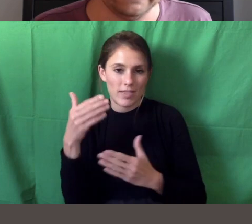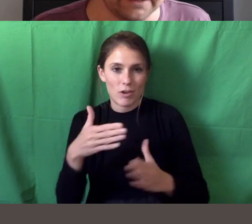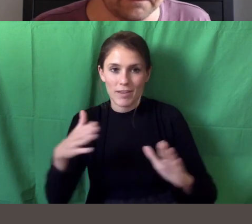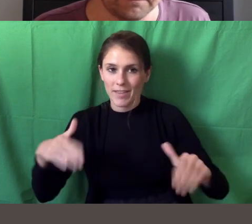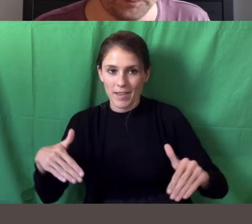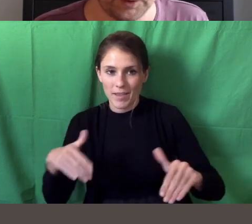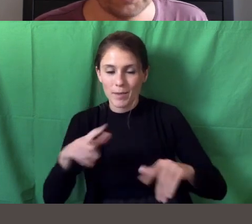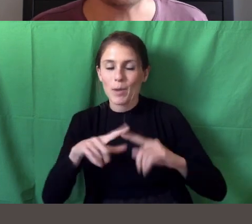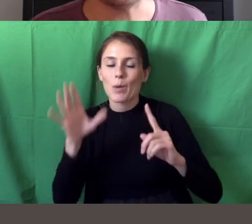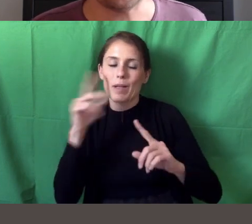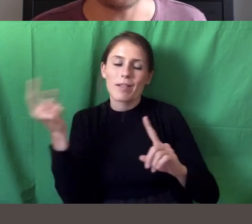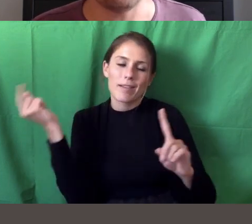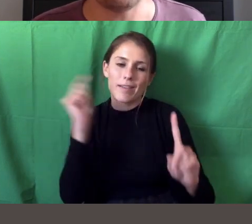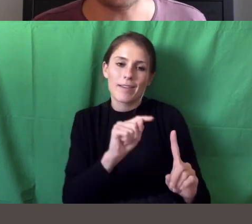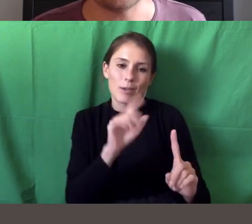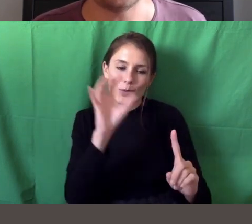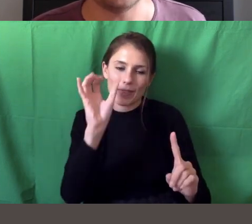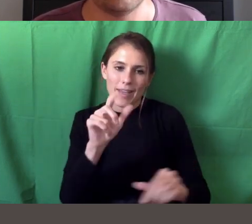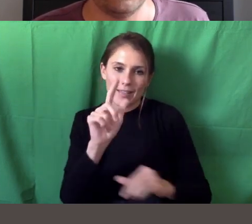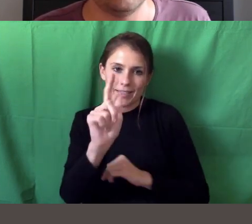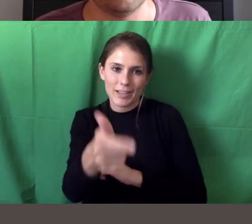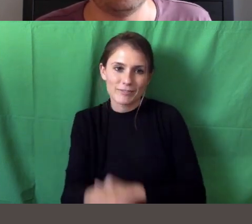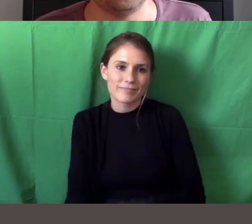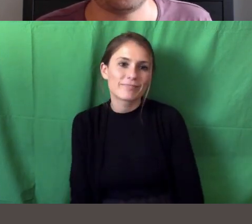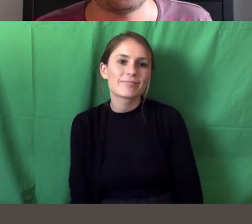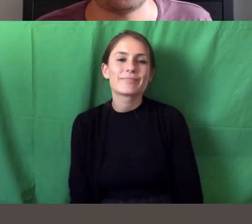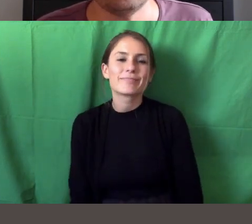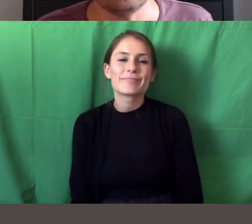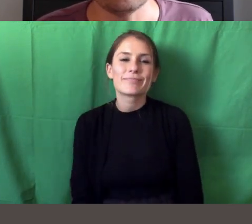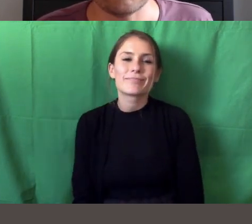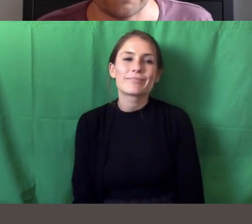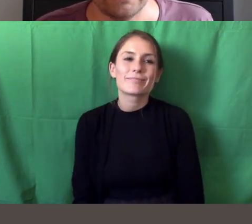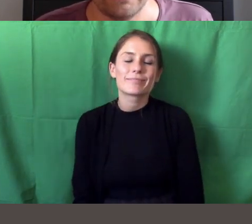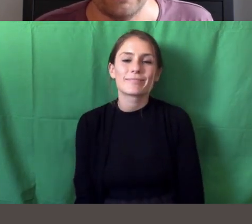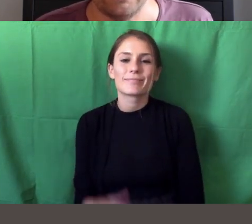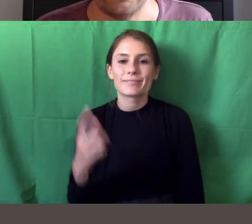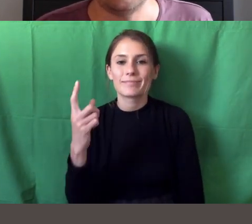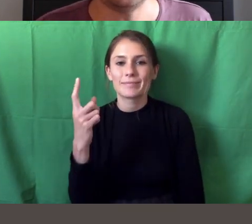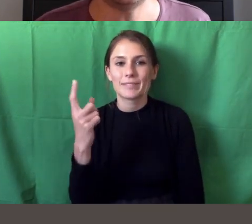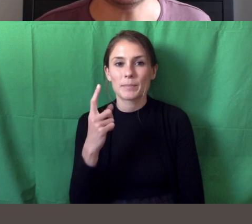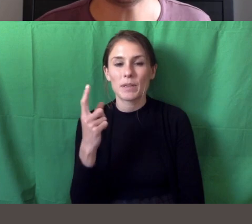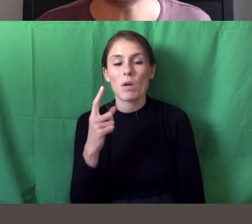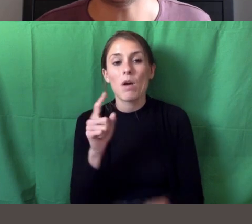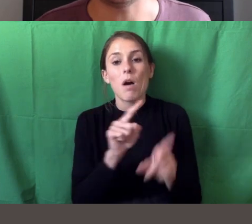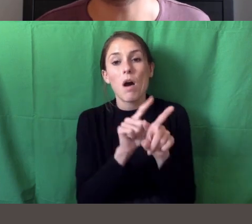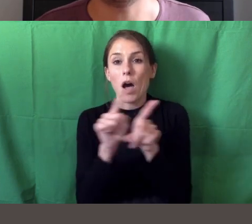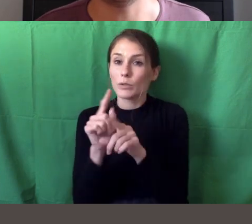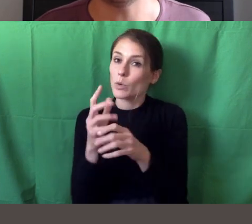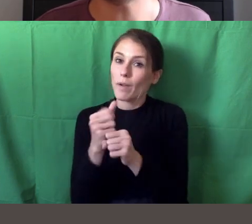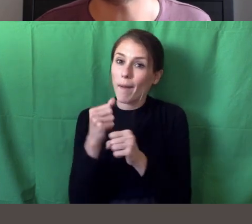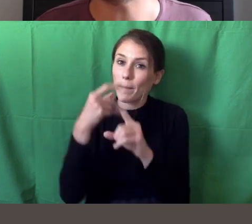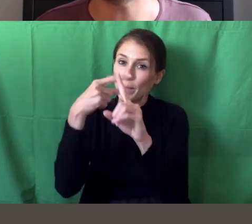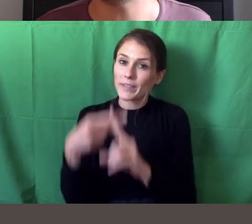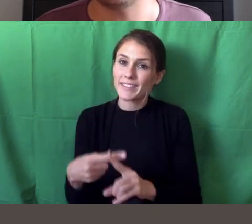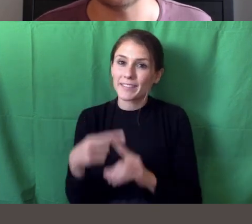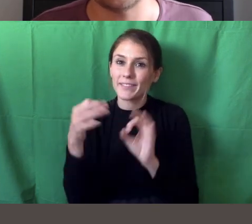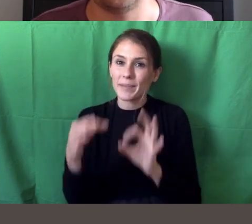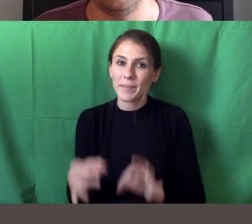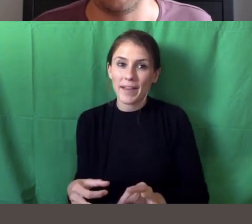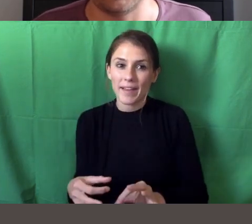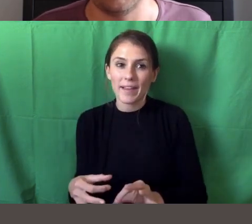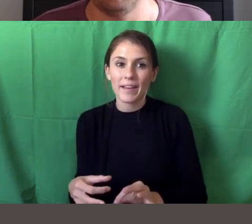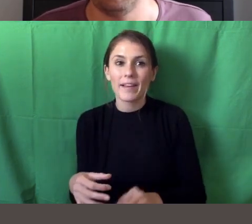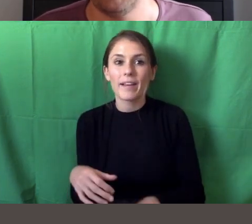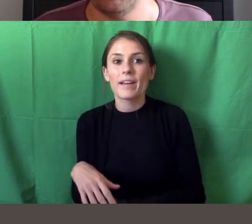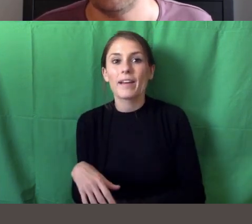not yet. But we come back to that later. And then something nice happened. We also got